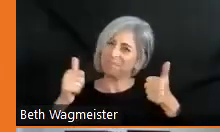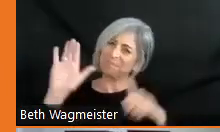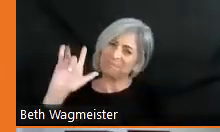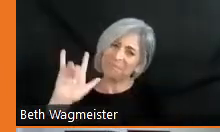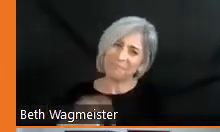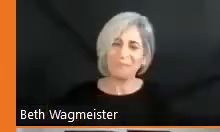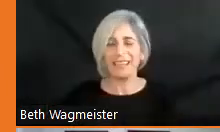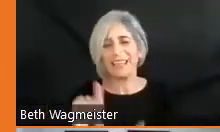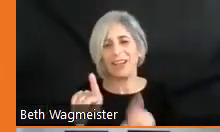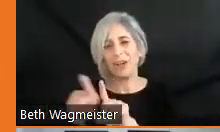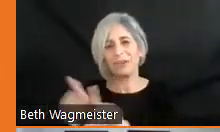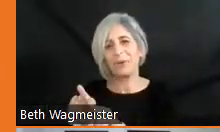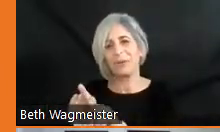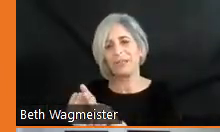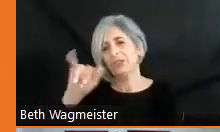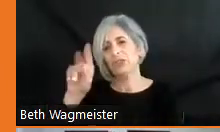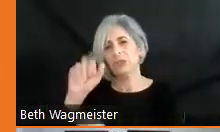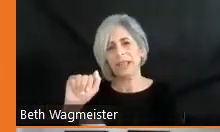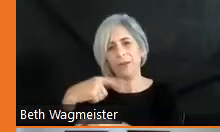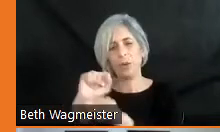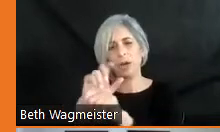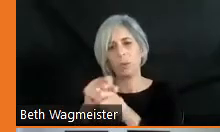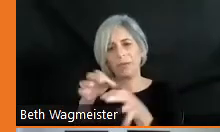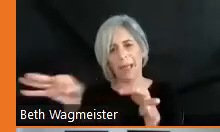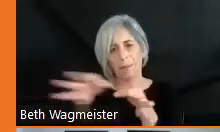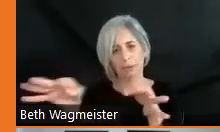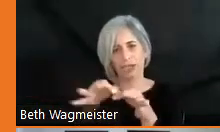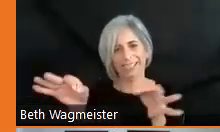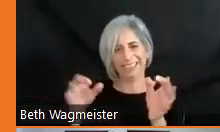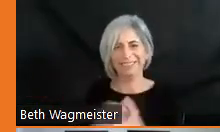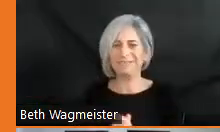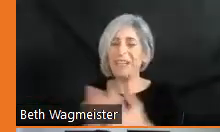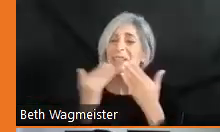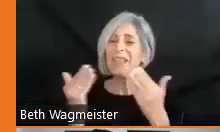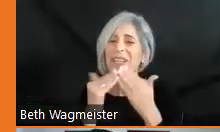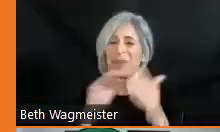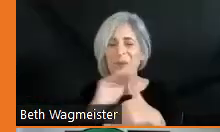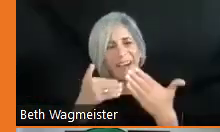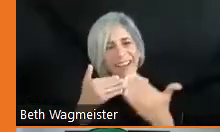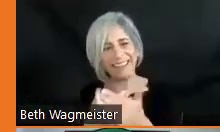interpretation, and Julia for her work with the captioning. Thank you all and have a wonderful